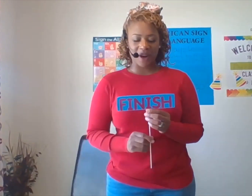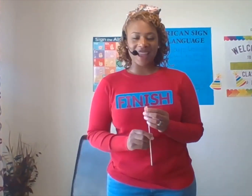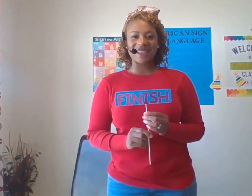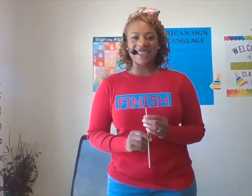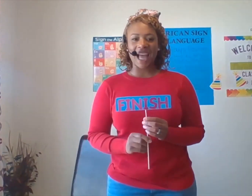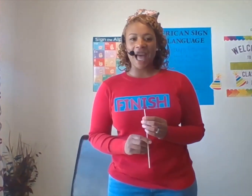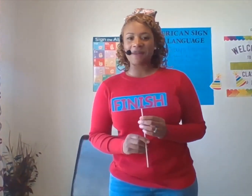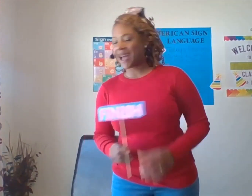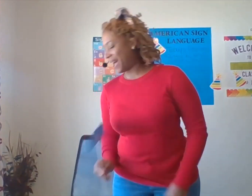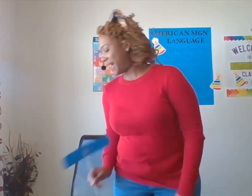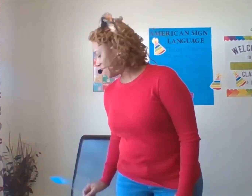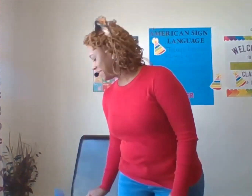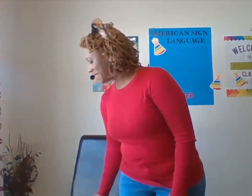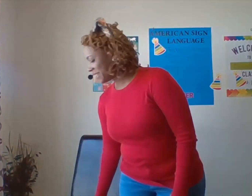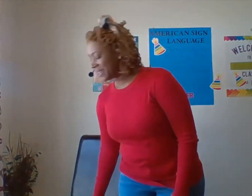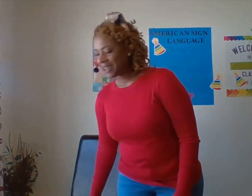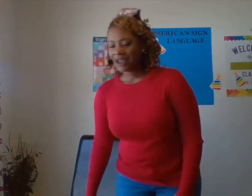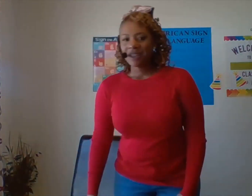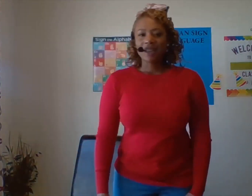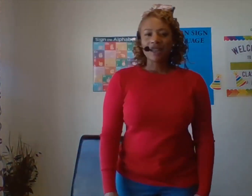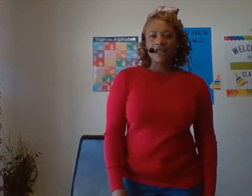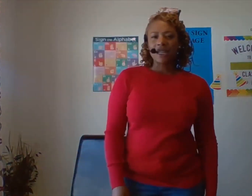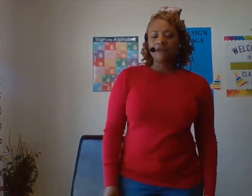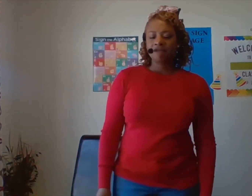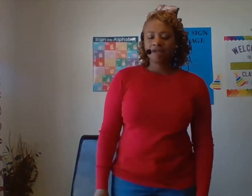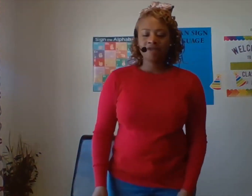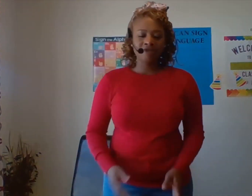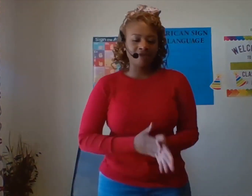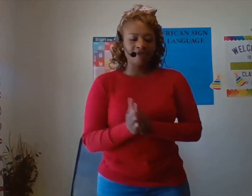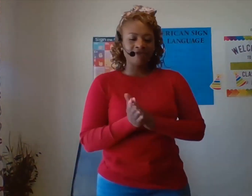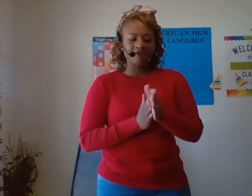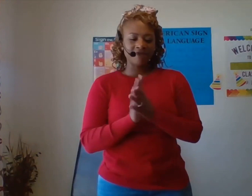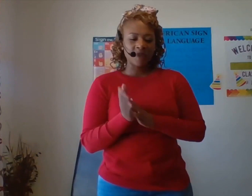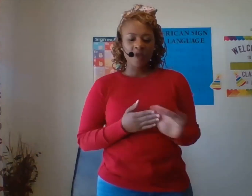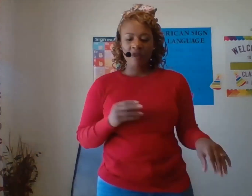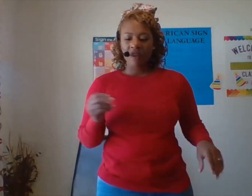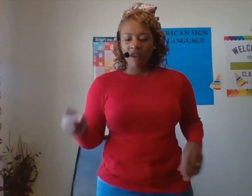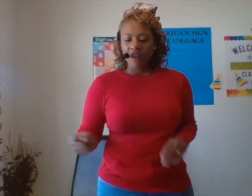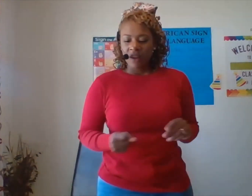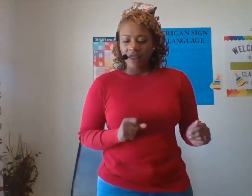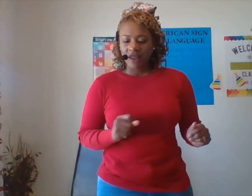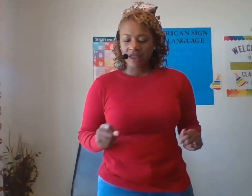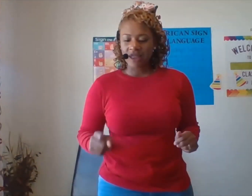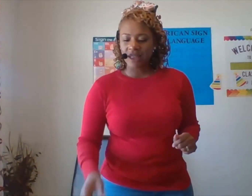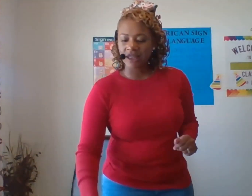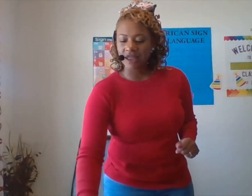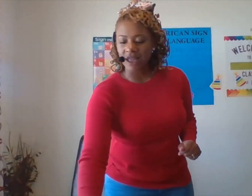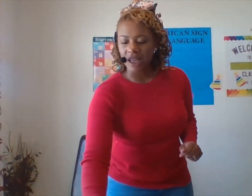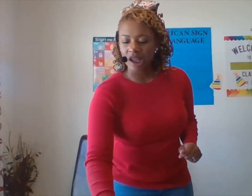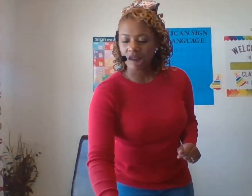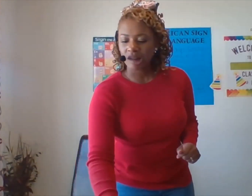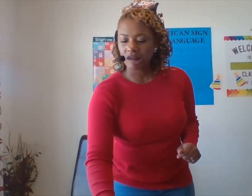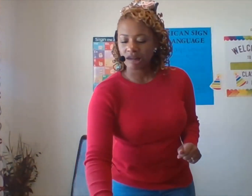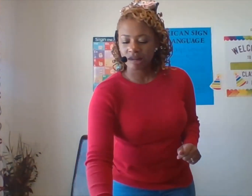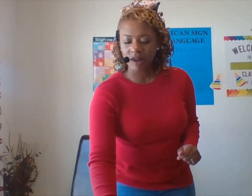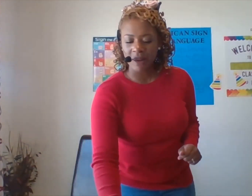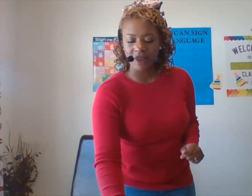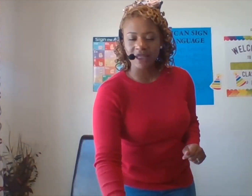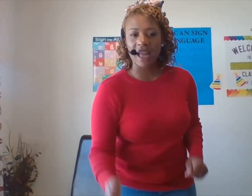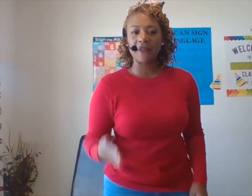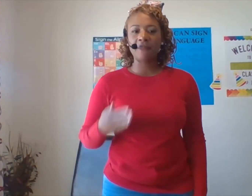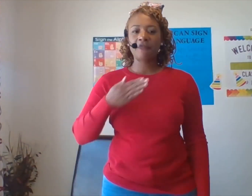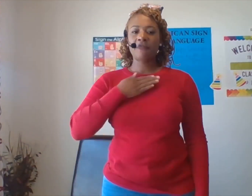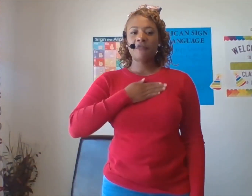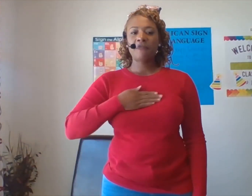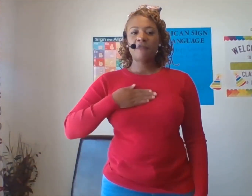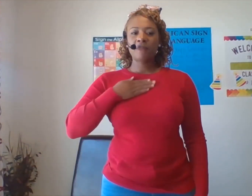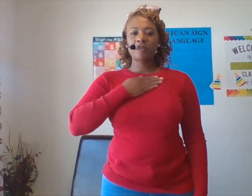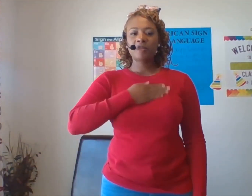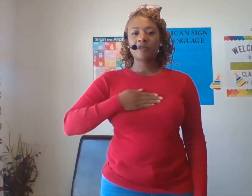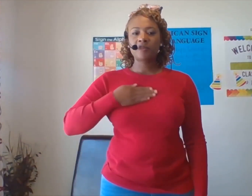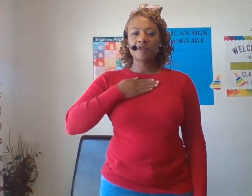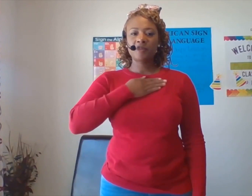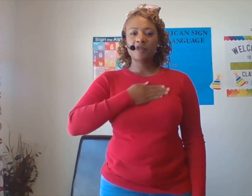great job guys all right hmm let's see let's see about this side